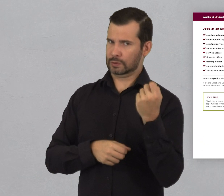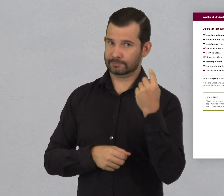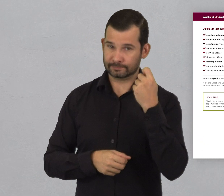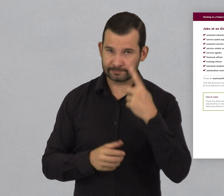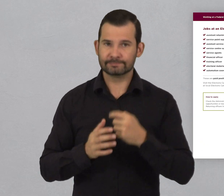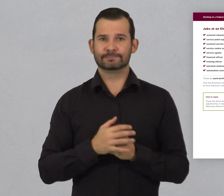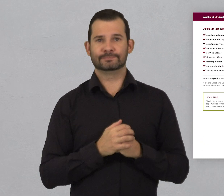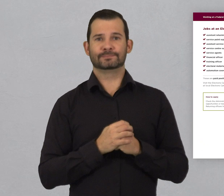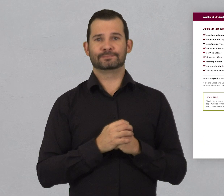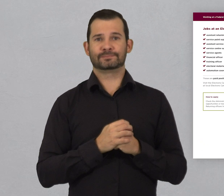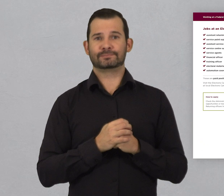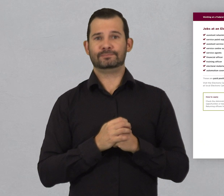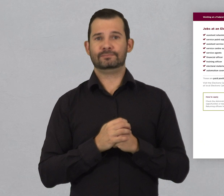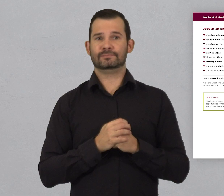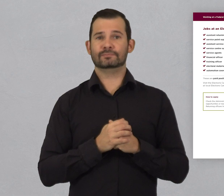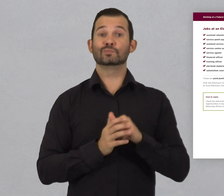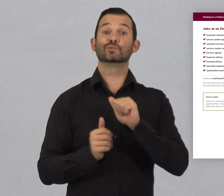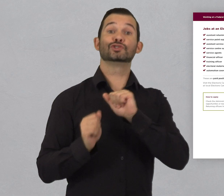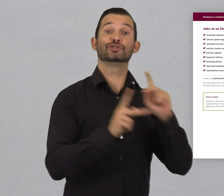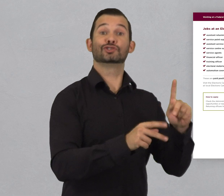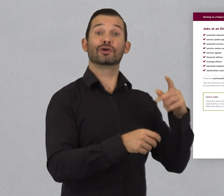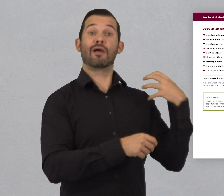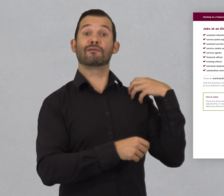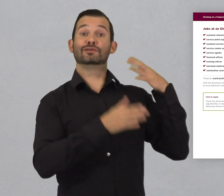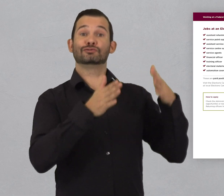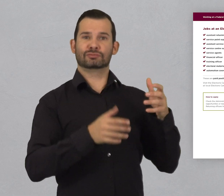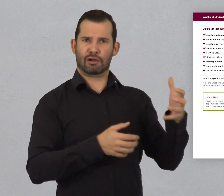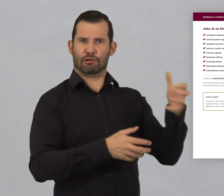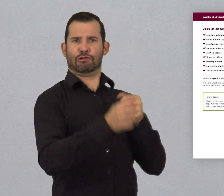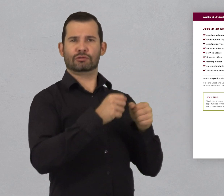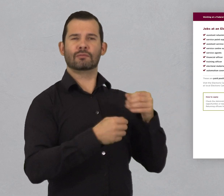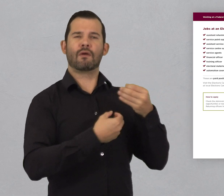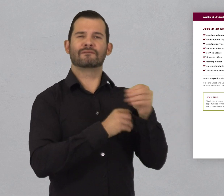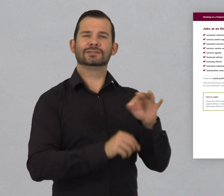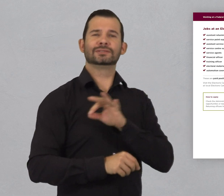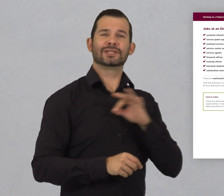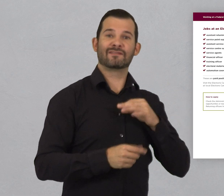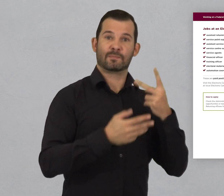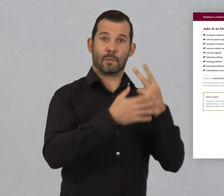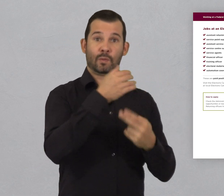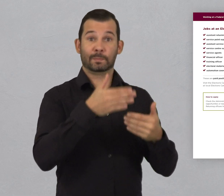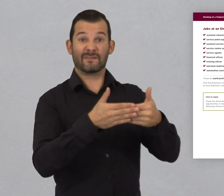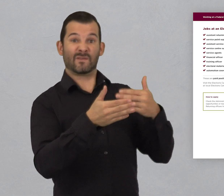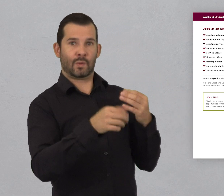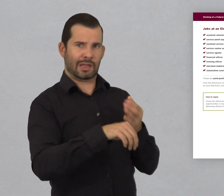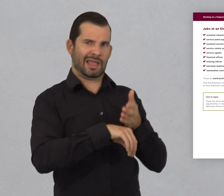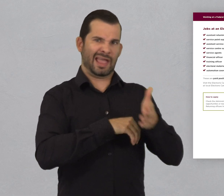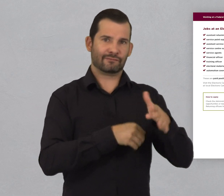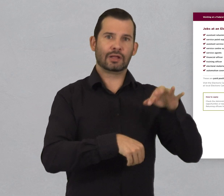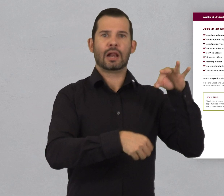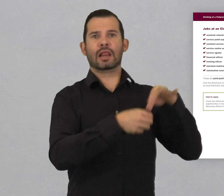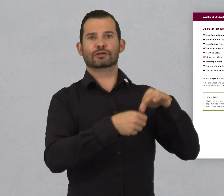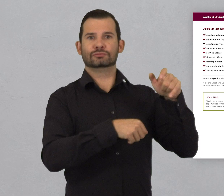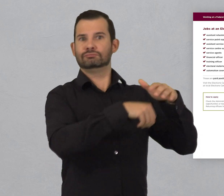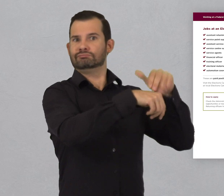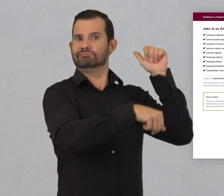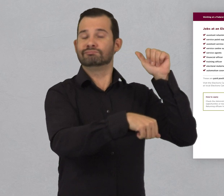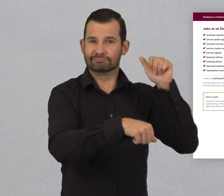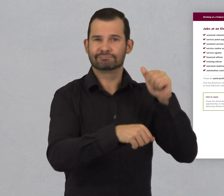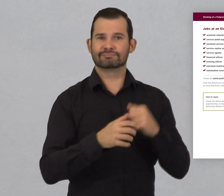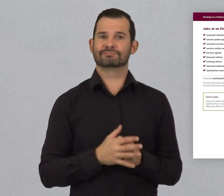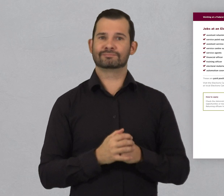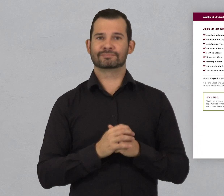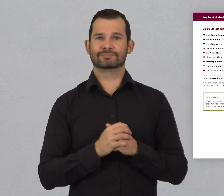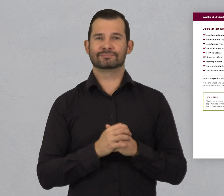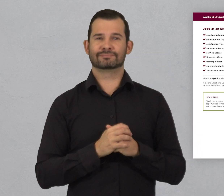only). Returning officers hire office staff both before and after an election is called.